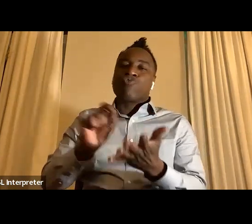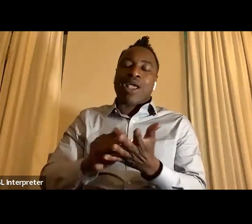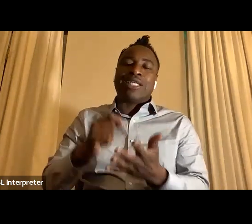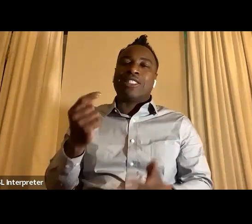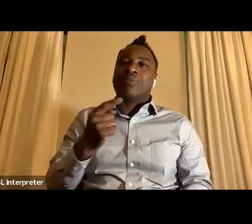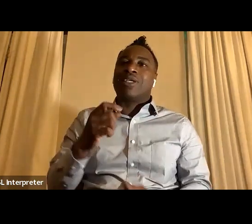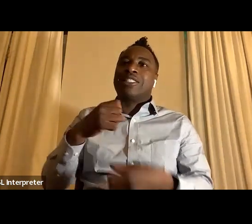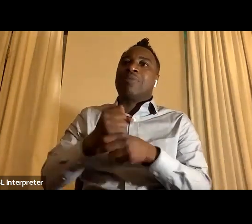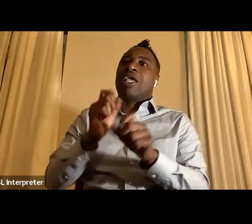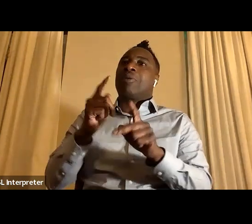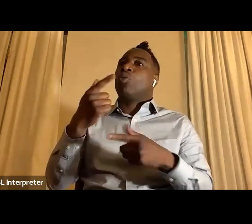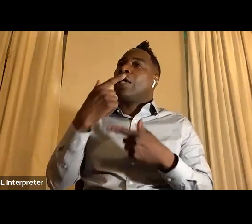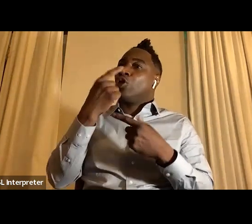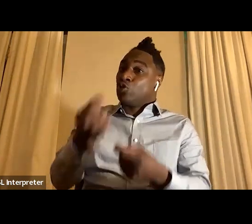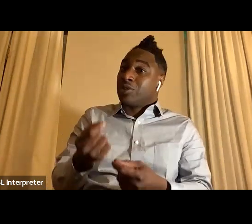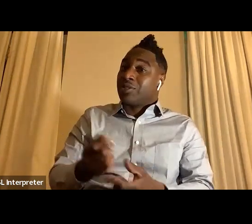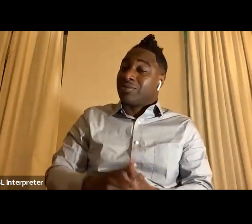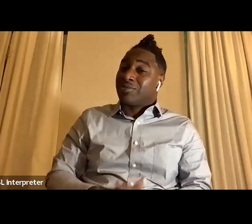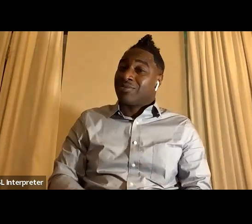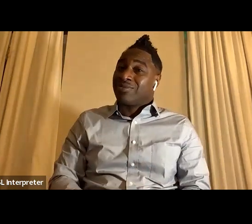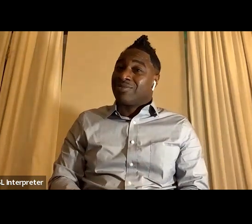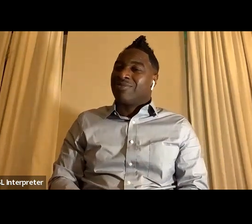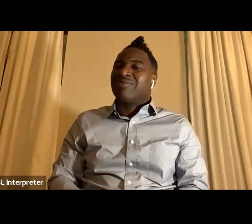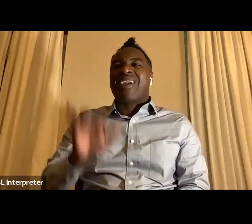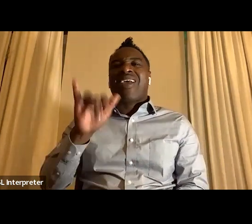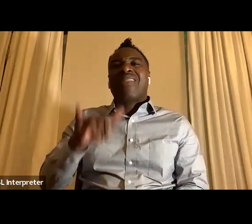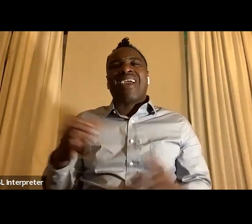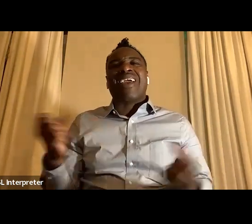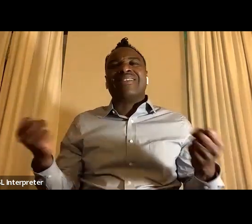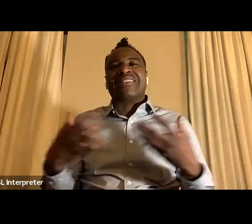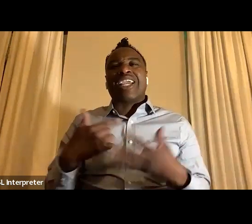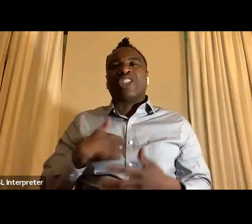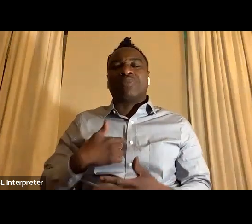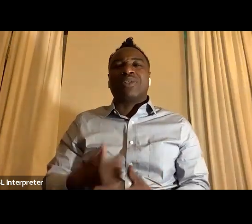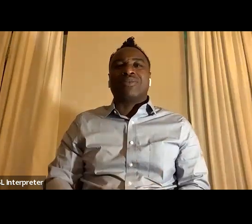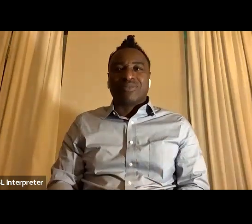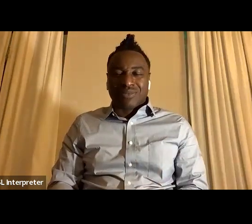Thing to. Me. Because to me that writing itself is